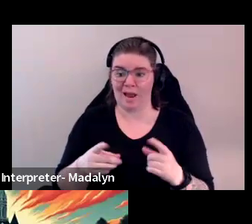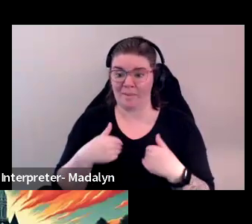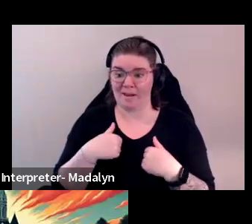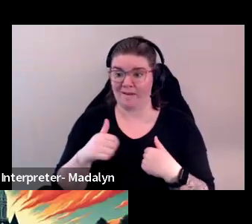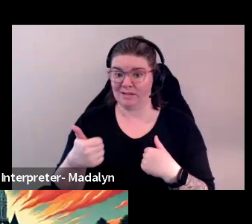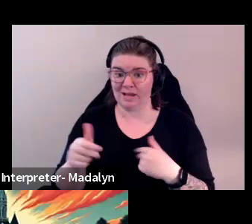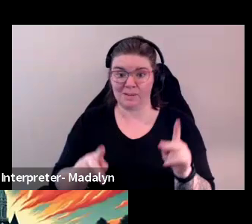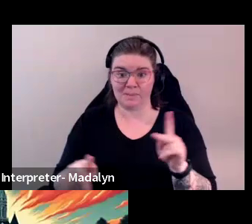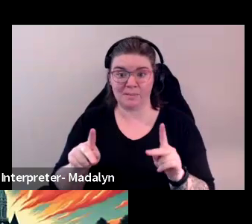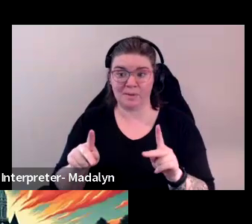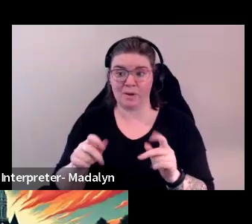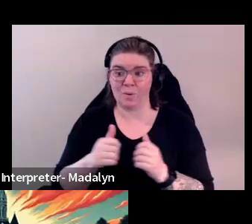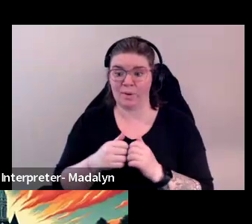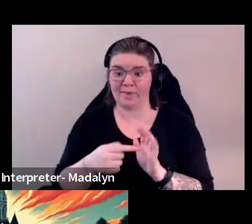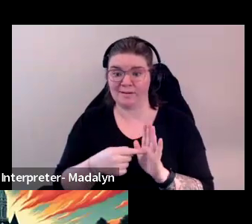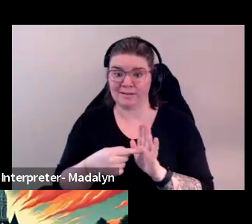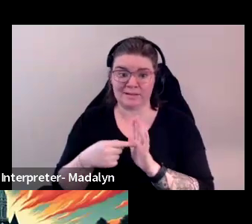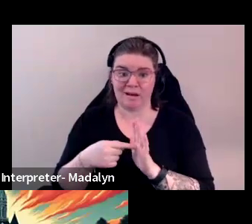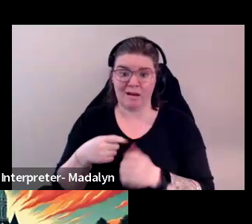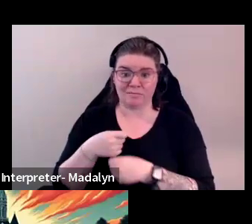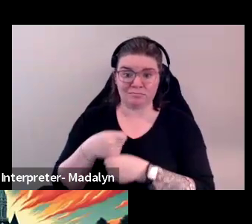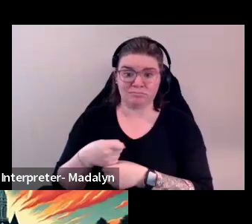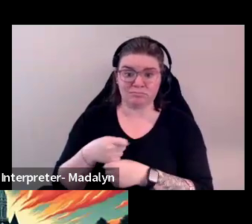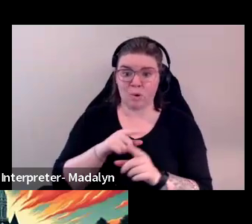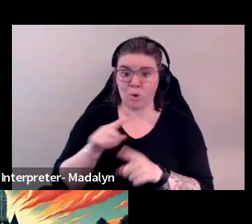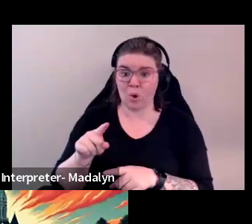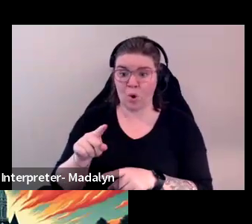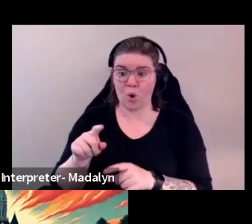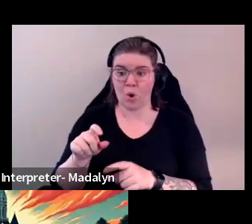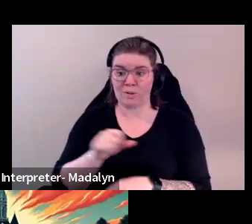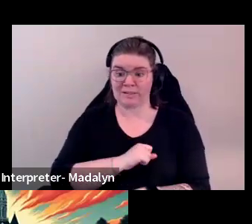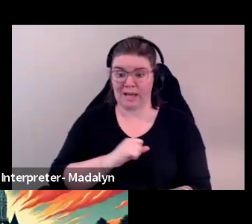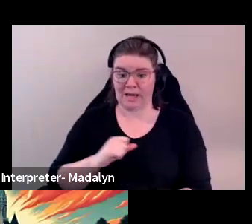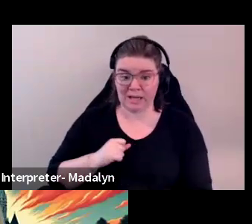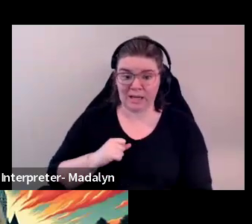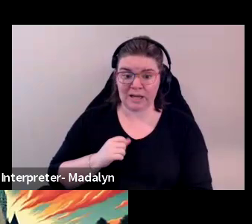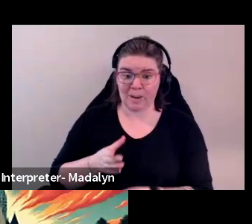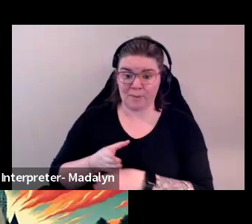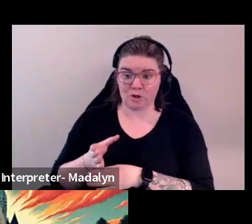Don Posh: with some signs out to the Senate majority leaders Don Posh: office